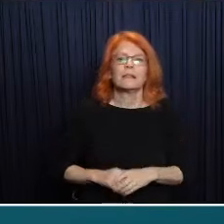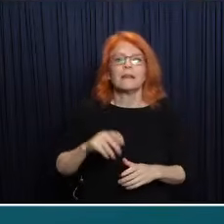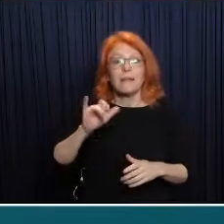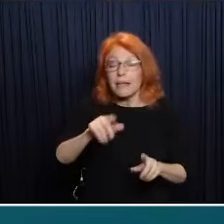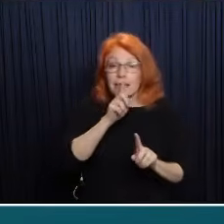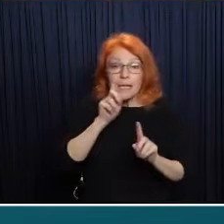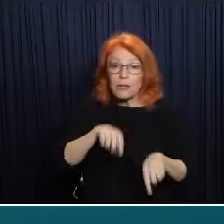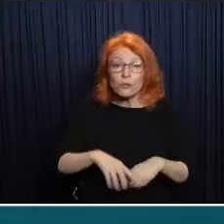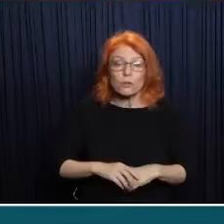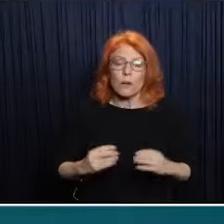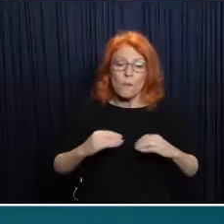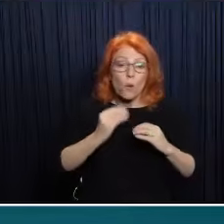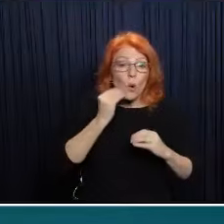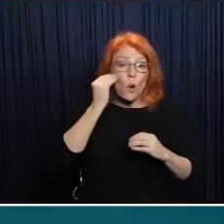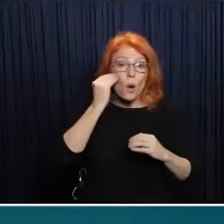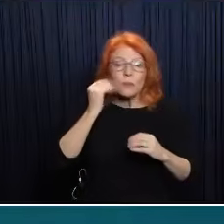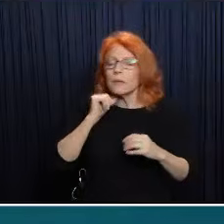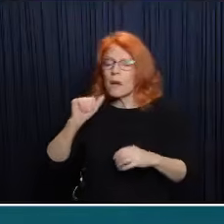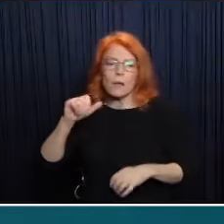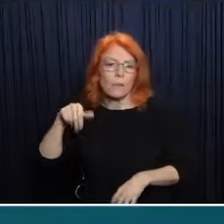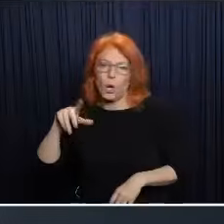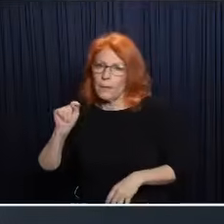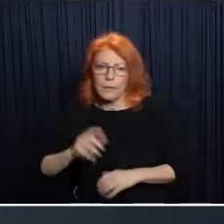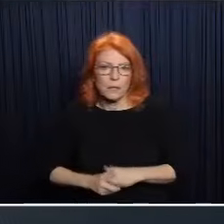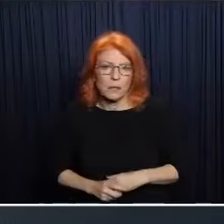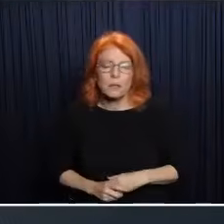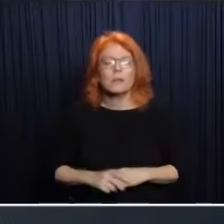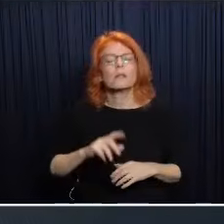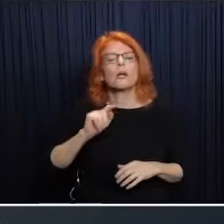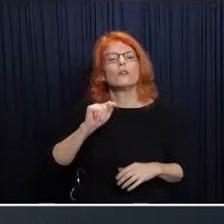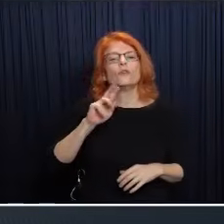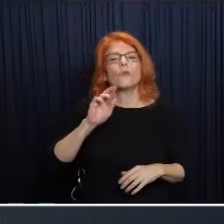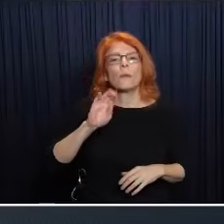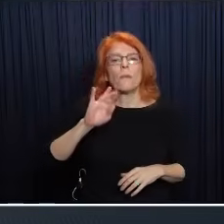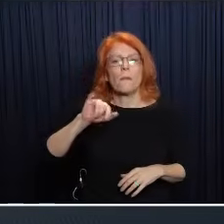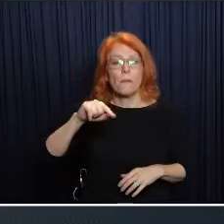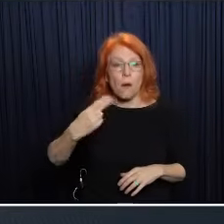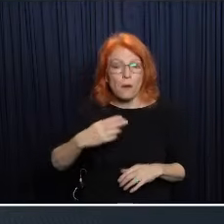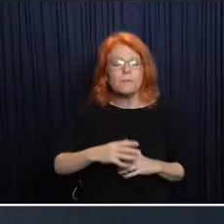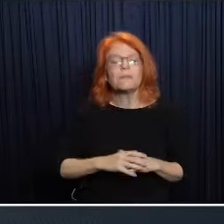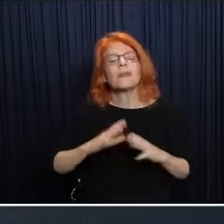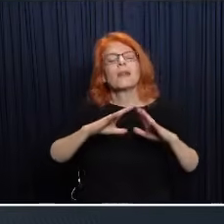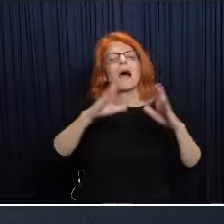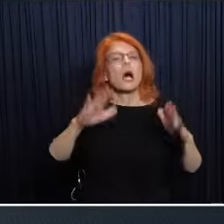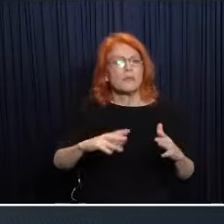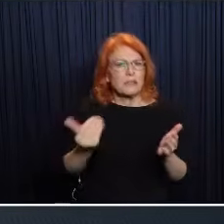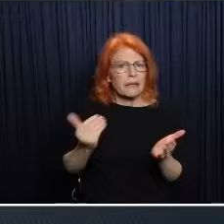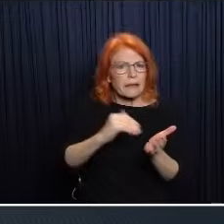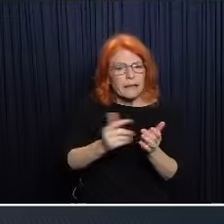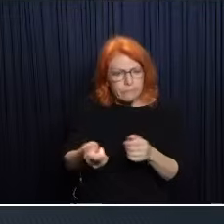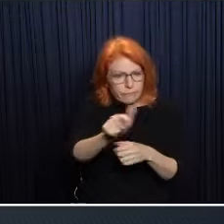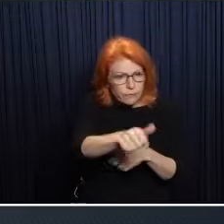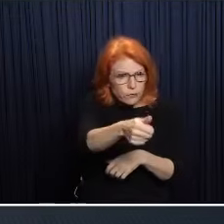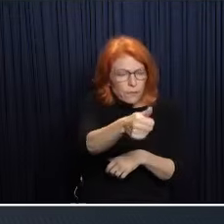AFFORDABLE AND YOU CAN START GROWING THE CITY A LITTLE BIT. THAT IS THE ANSWER WITH MORE HOMES NOT APARTMENTS.